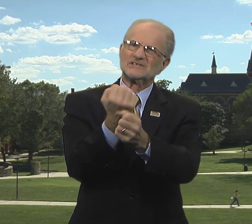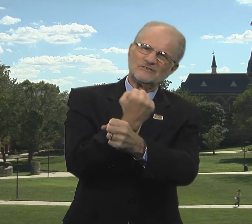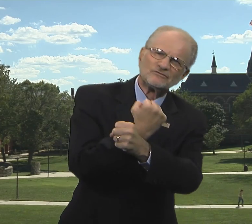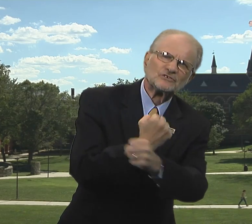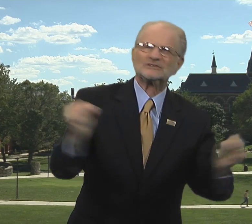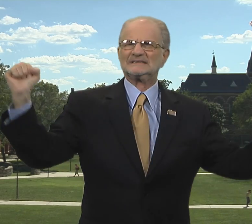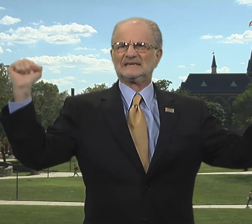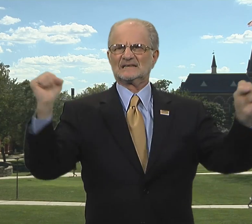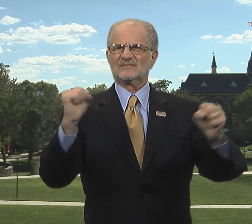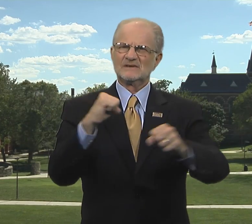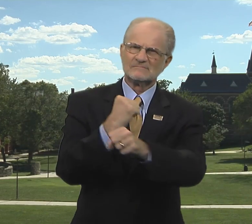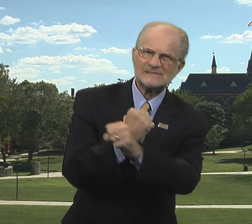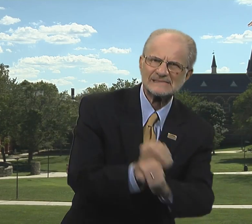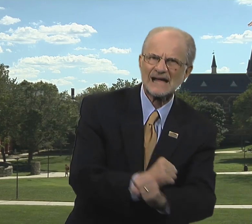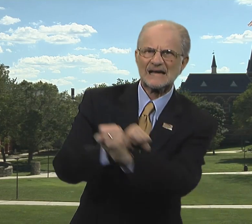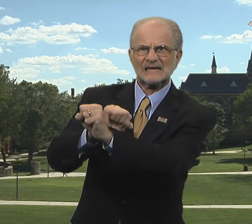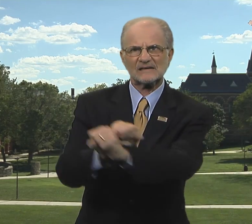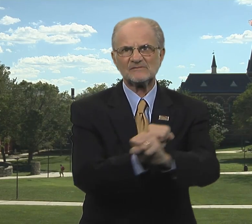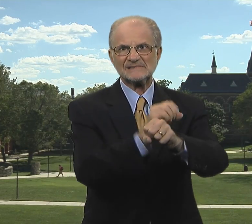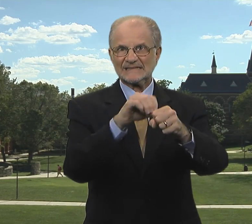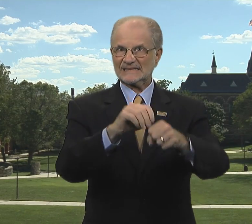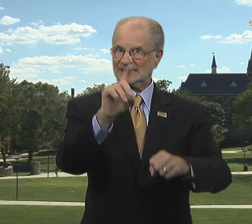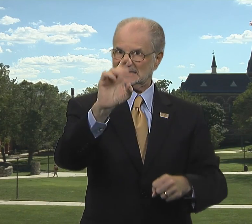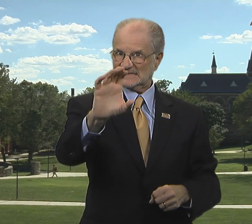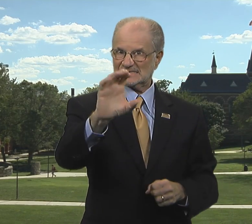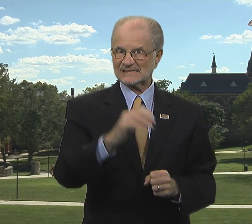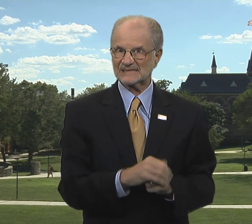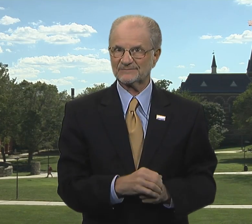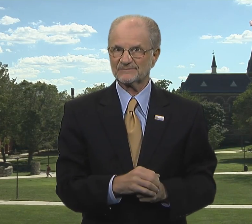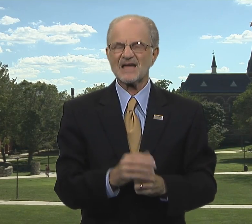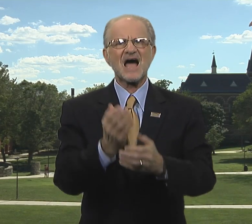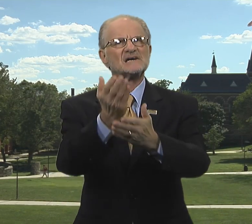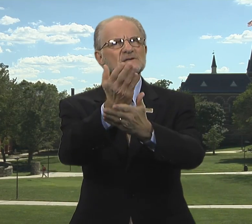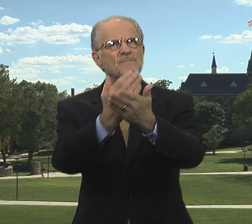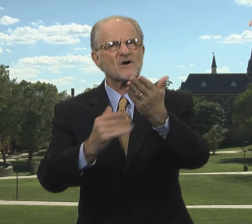which freed slaves in D.C.